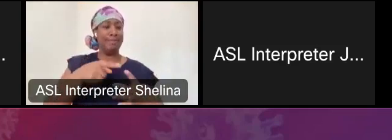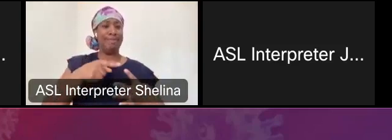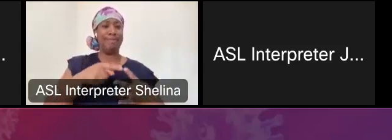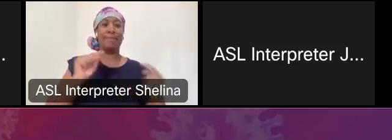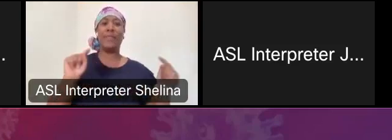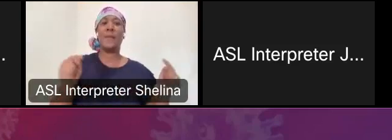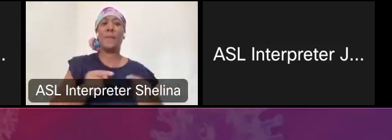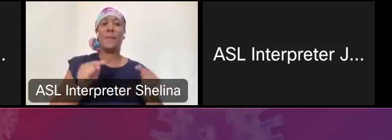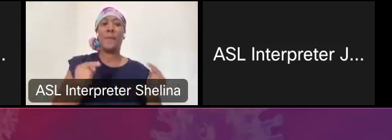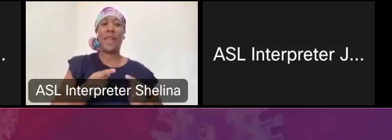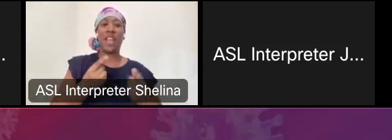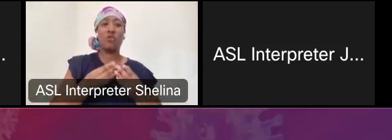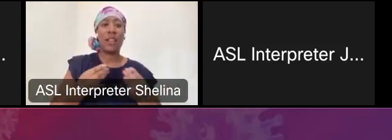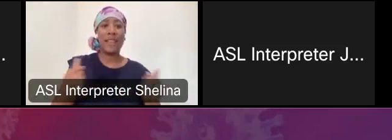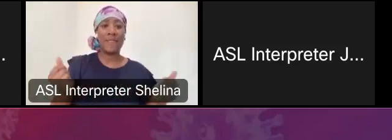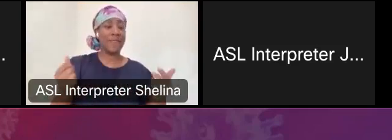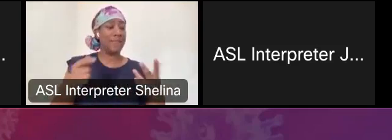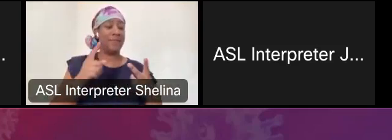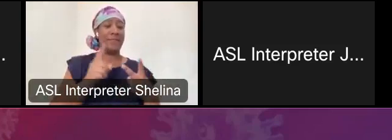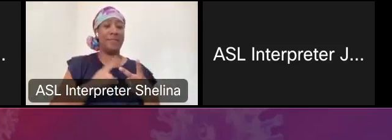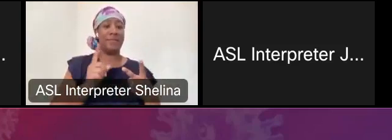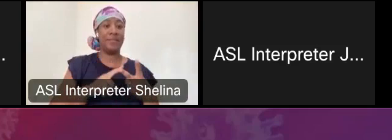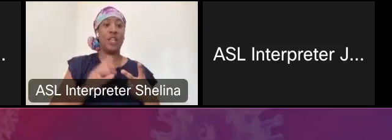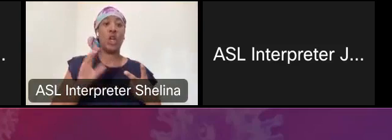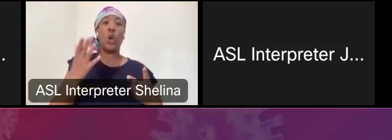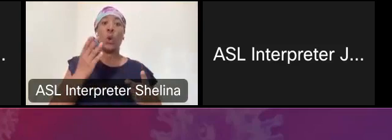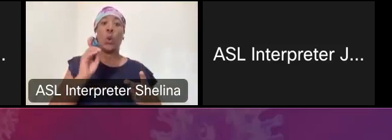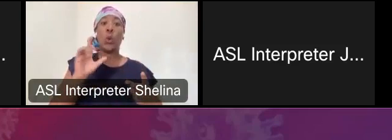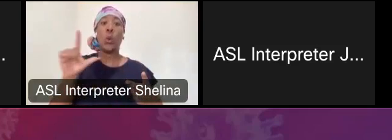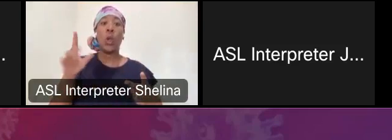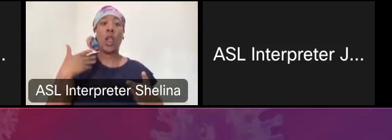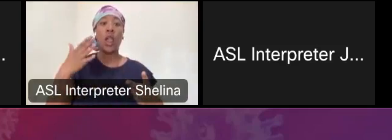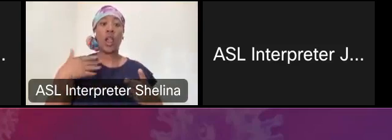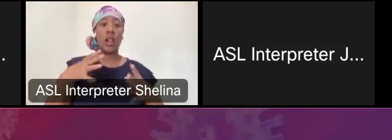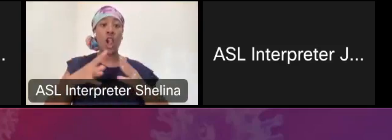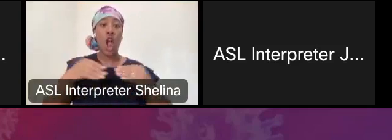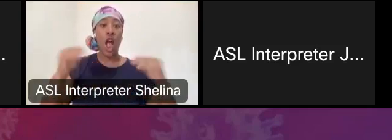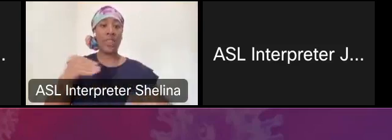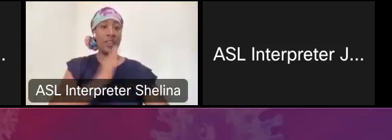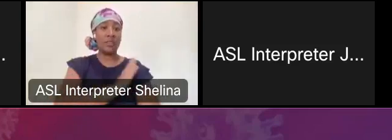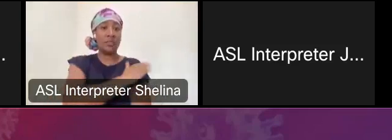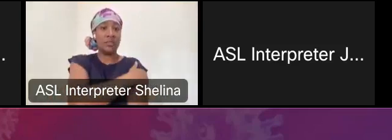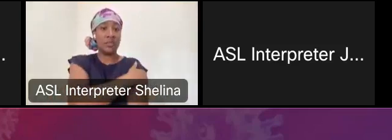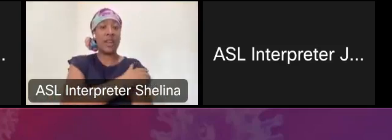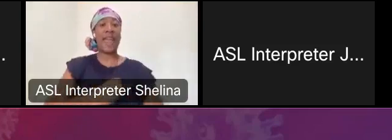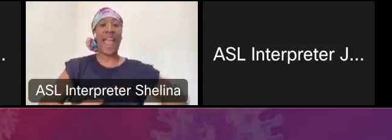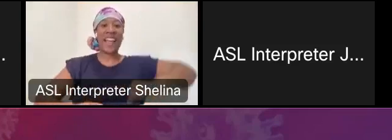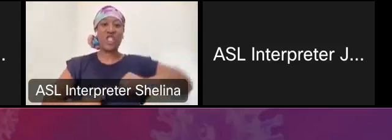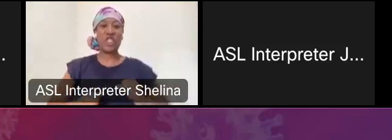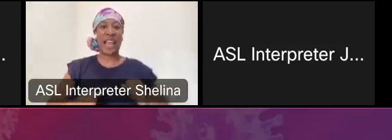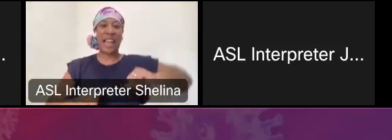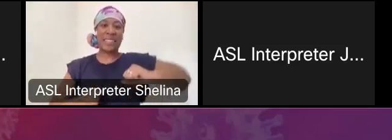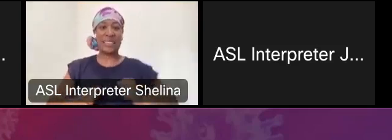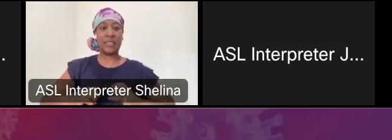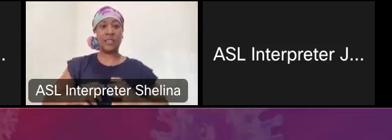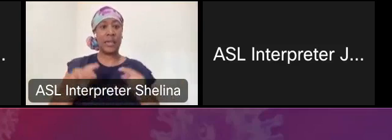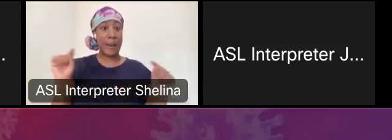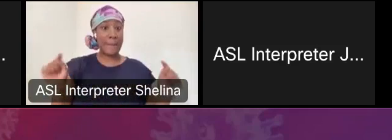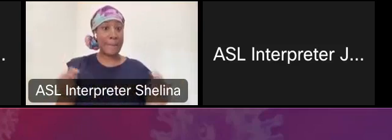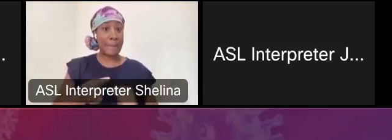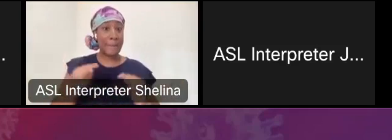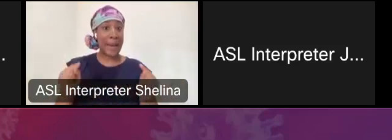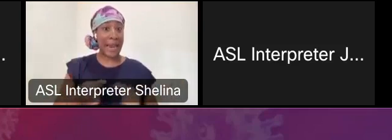It was cool class where you got your shot and move our exercise your arm around it is not recommended to take pain relievers before your vaccine.